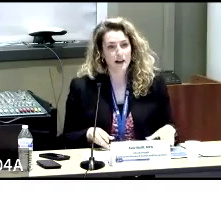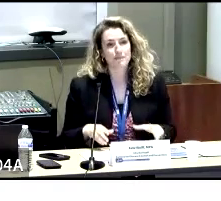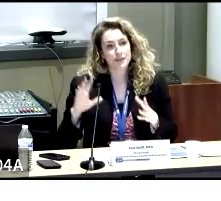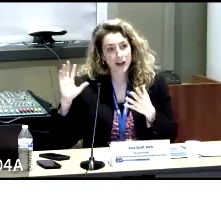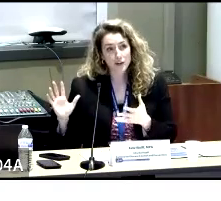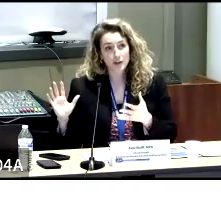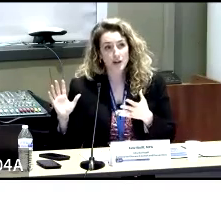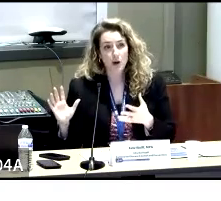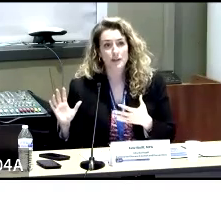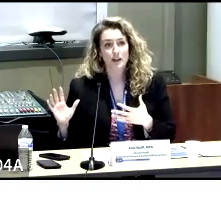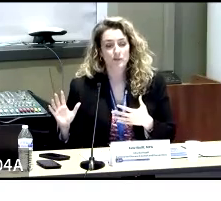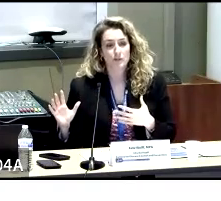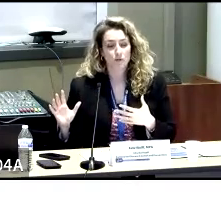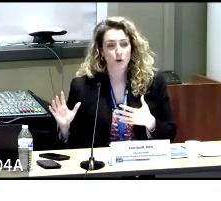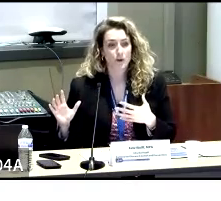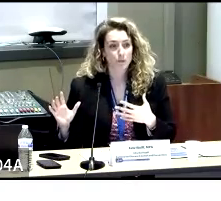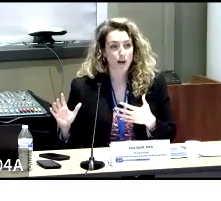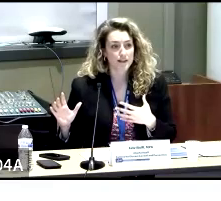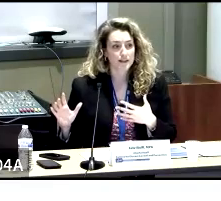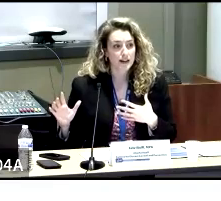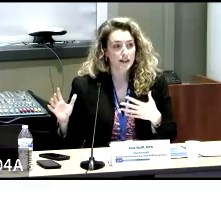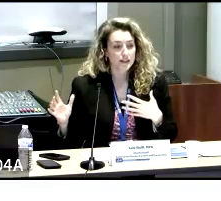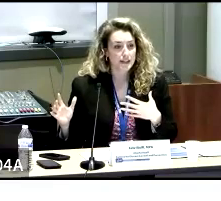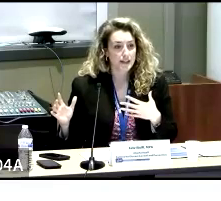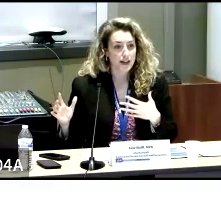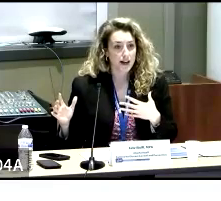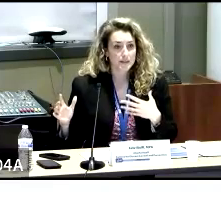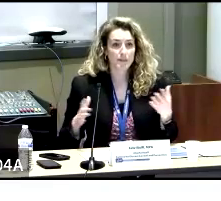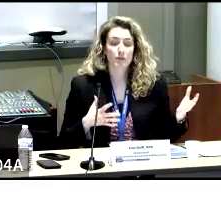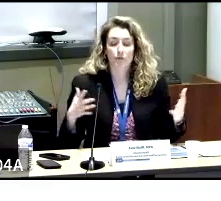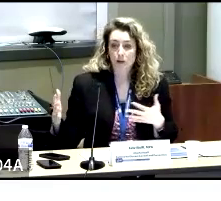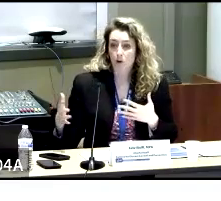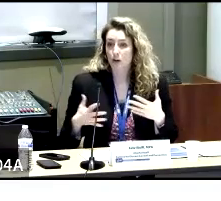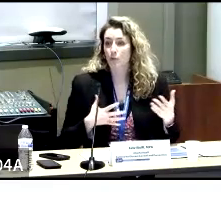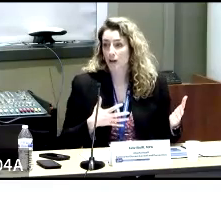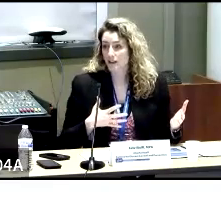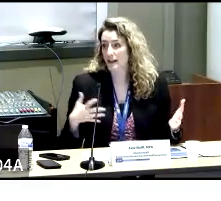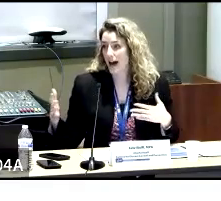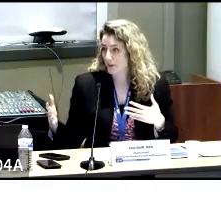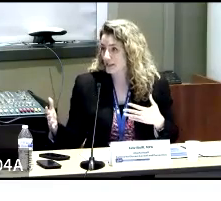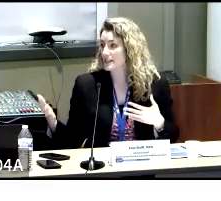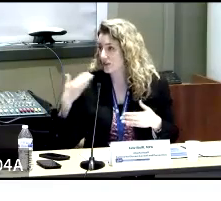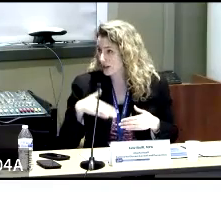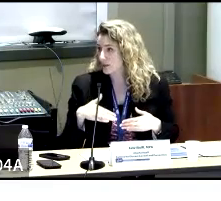The other component of Moving Forward was the some of the reorg work that happened a year ago